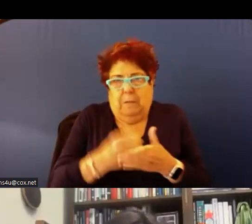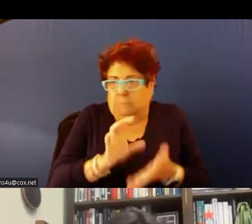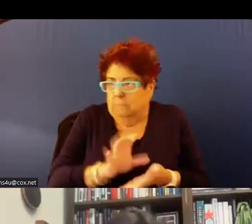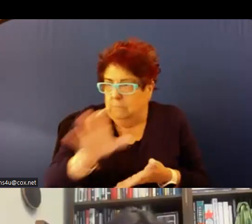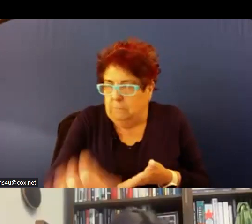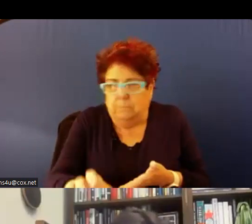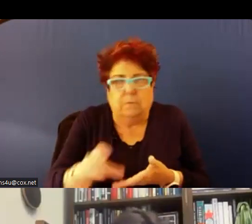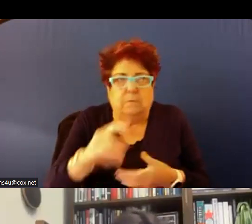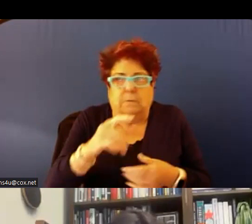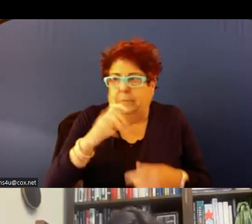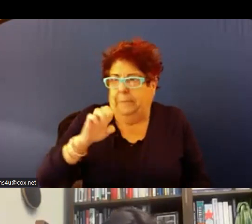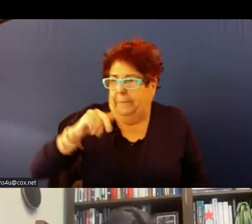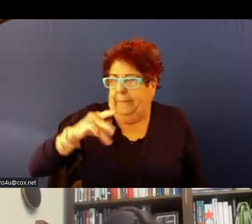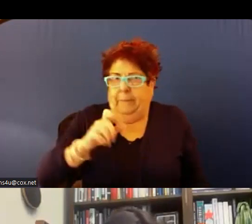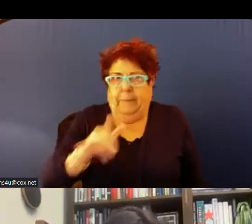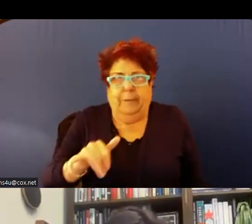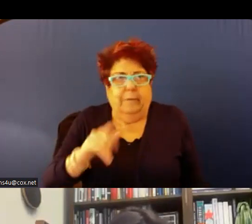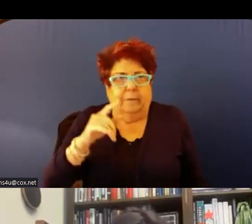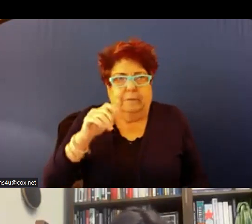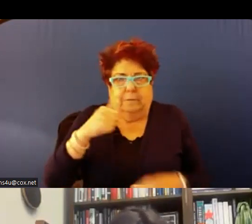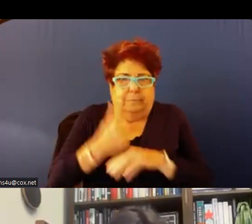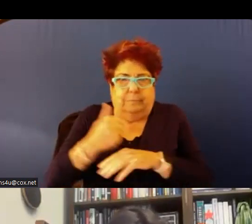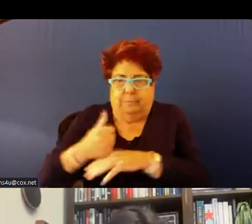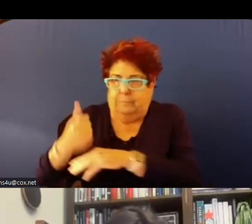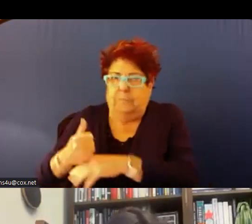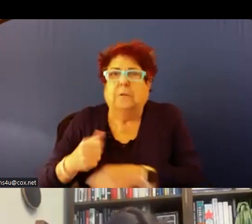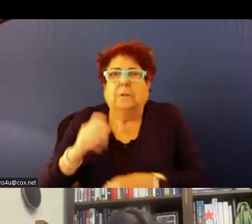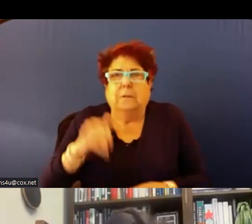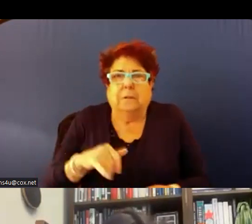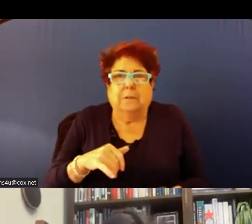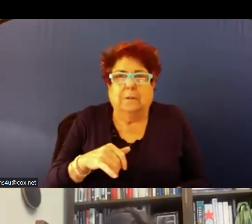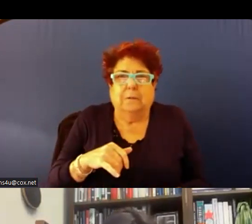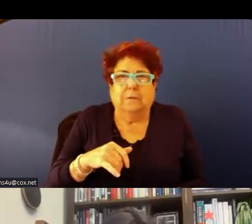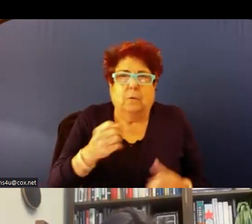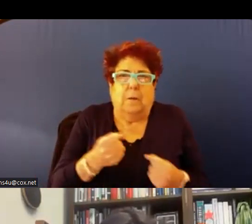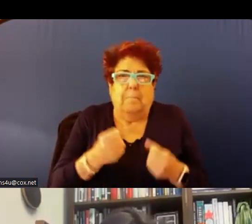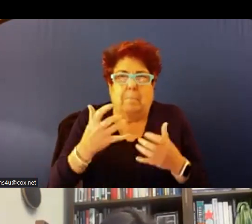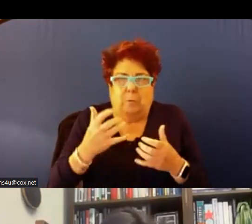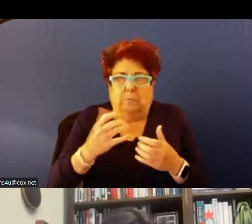to mapping that out. The multifaceted way that can work and it's a database